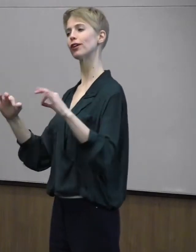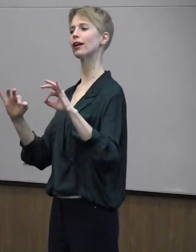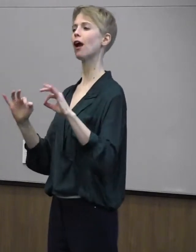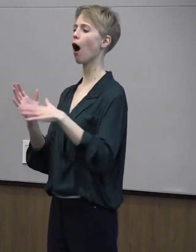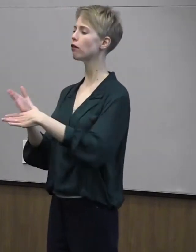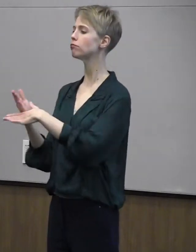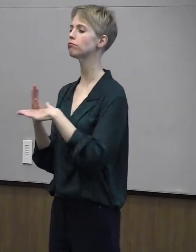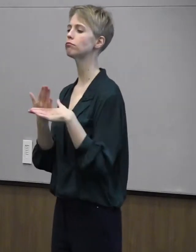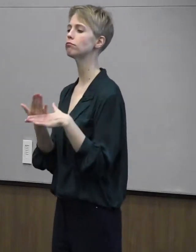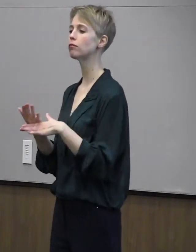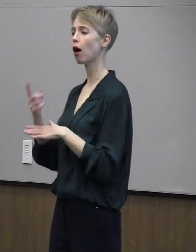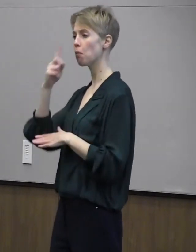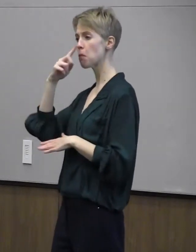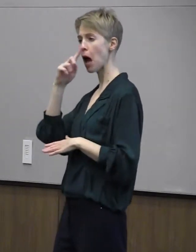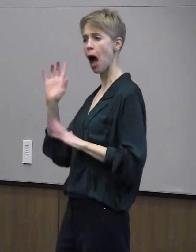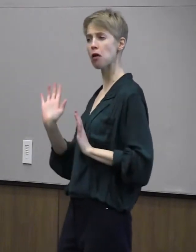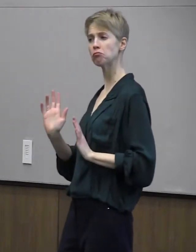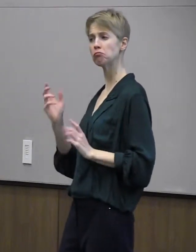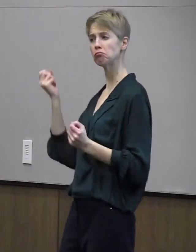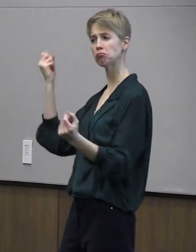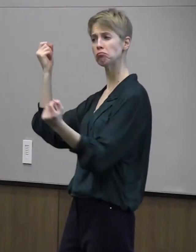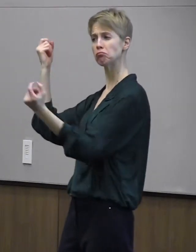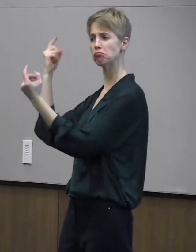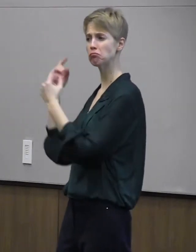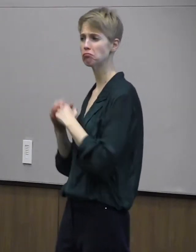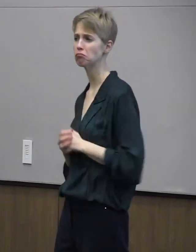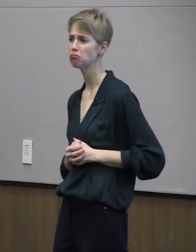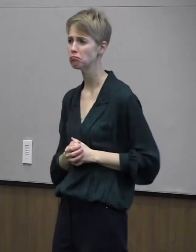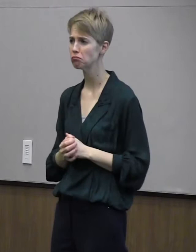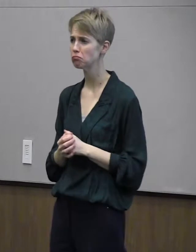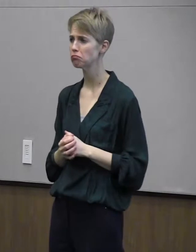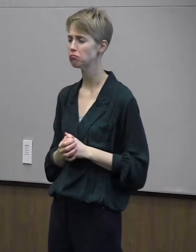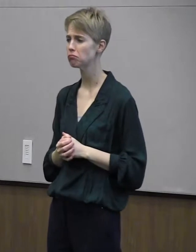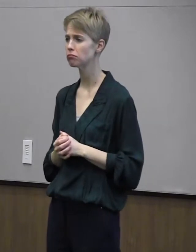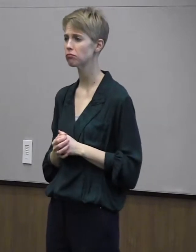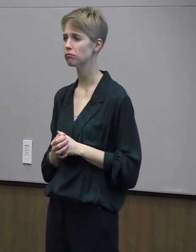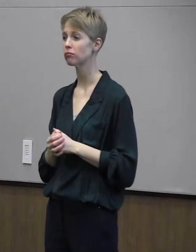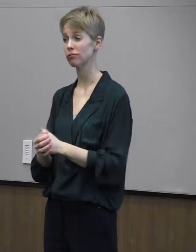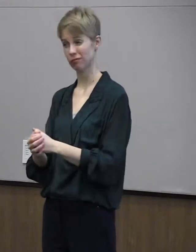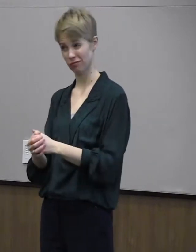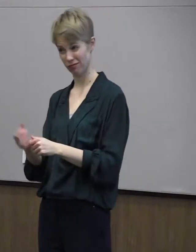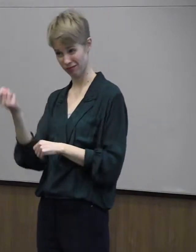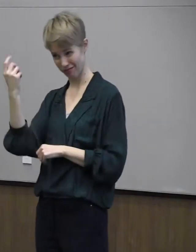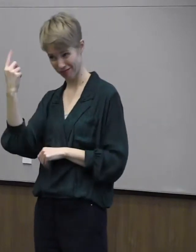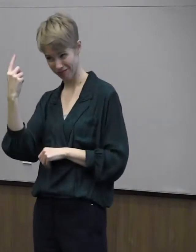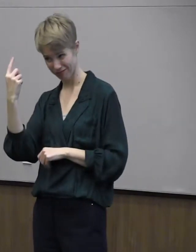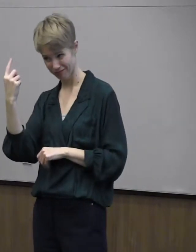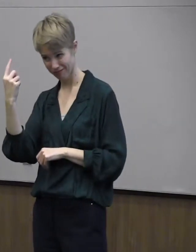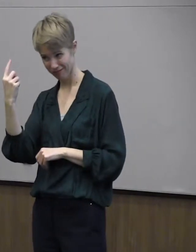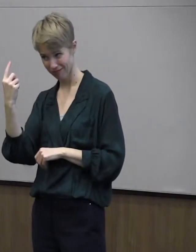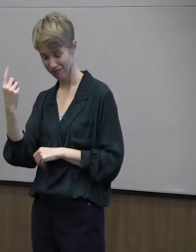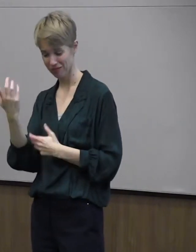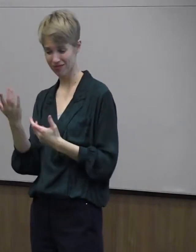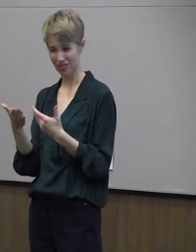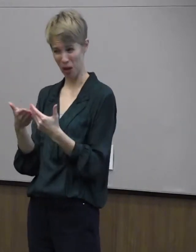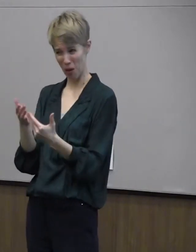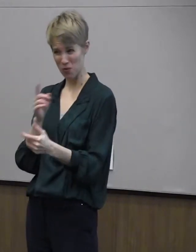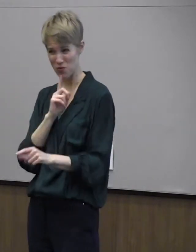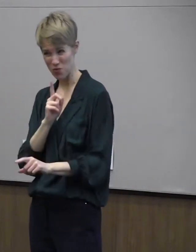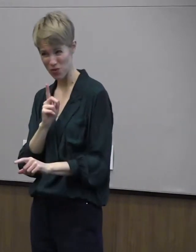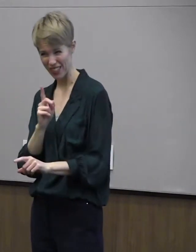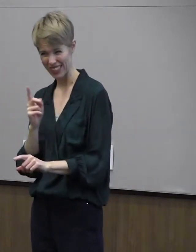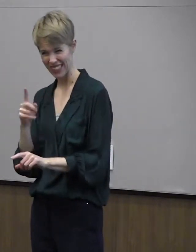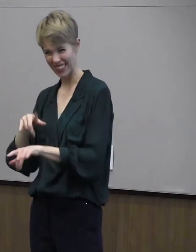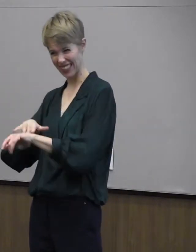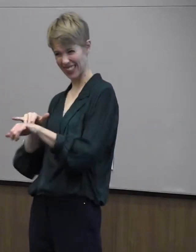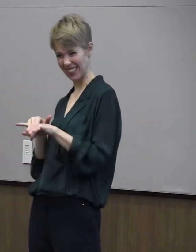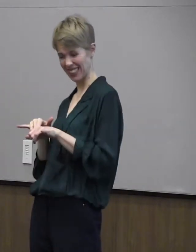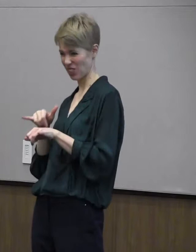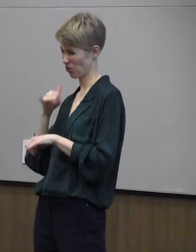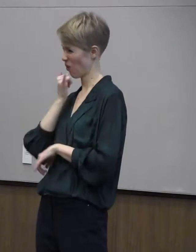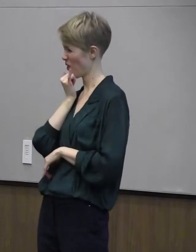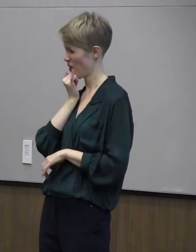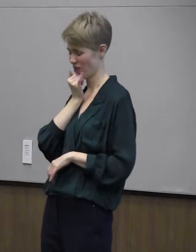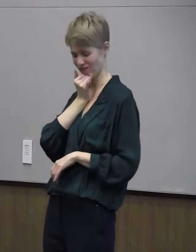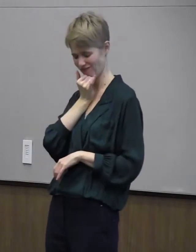minds we all understand." Once again it is so nearly true yet so fatally wrong.